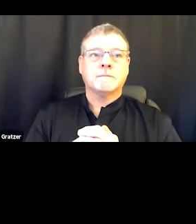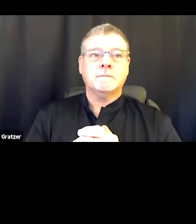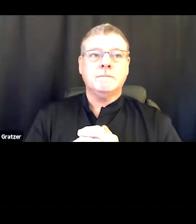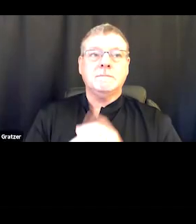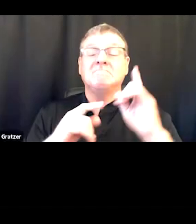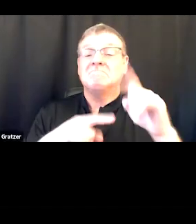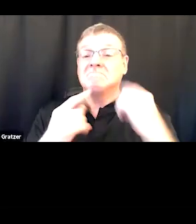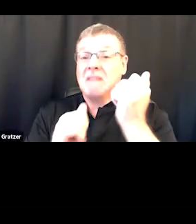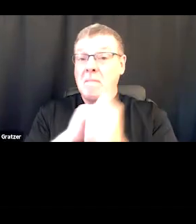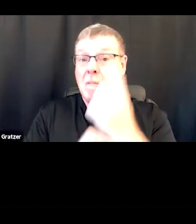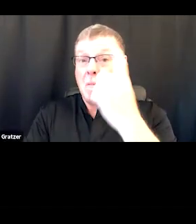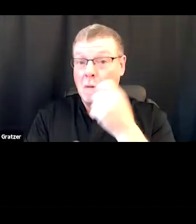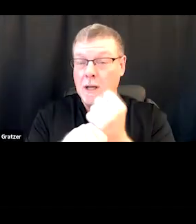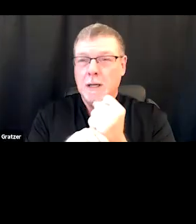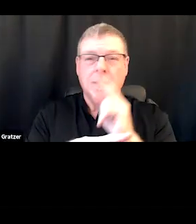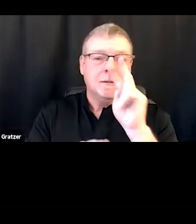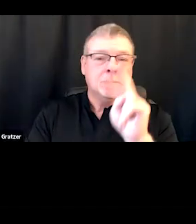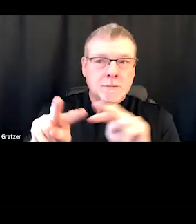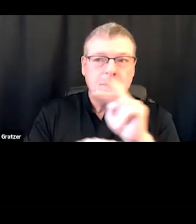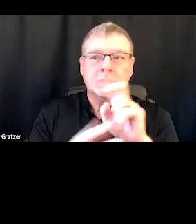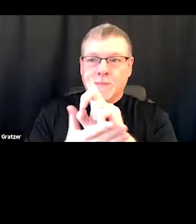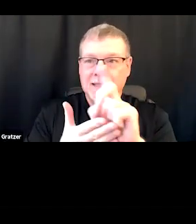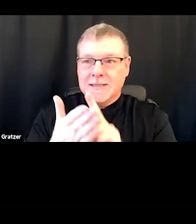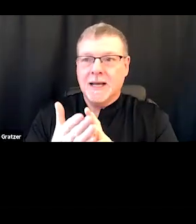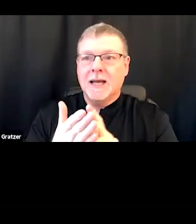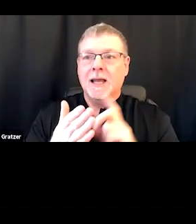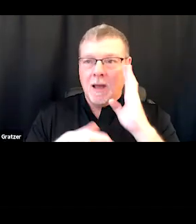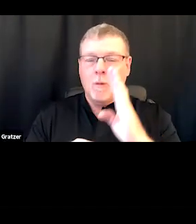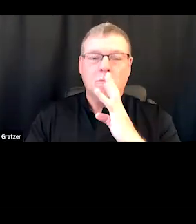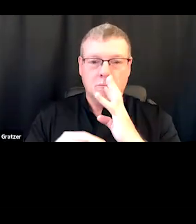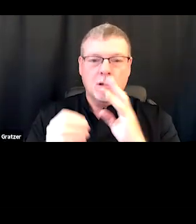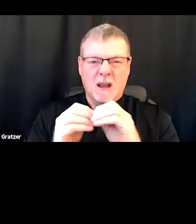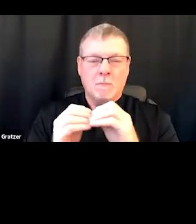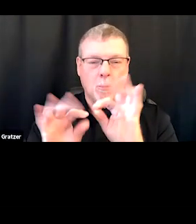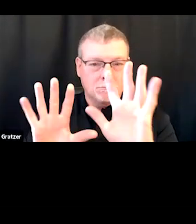After a year of very careful design, which I'll talk with you guys more about soon,